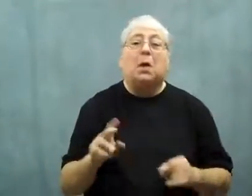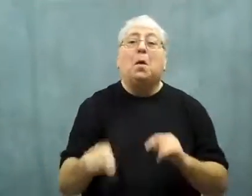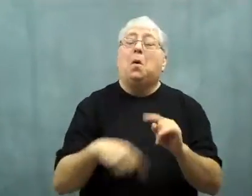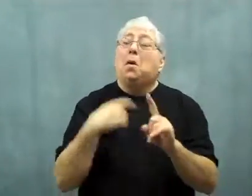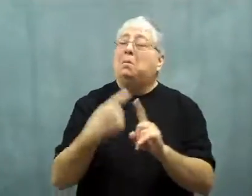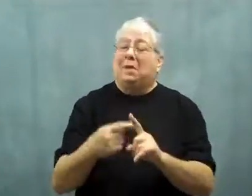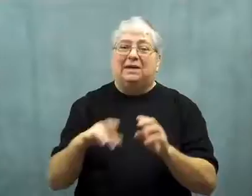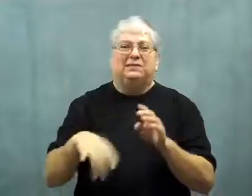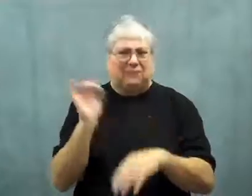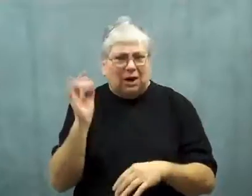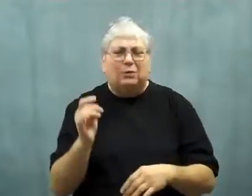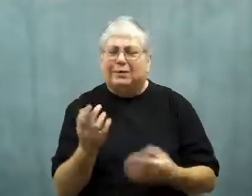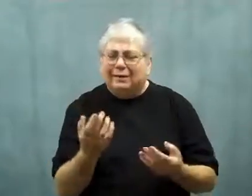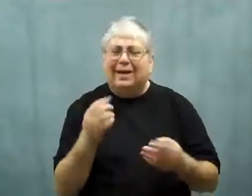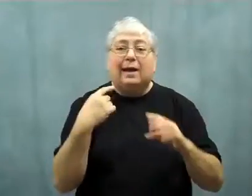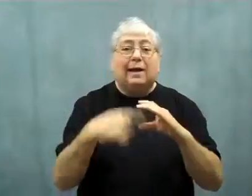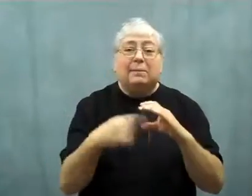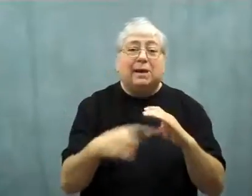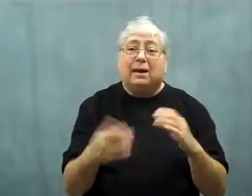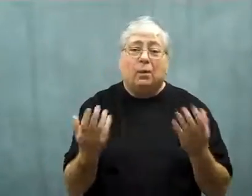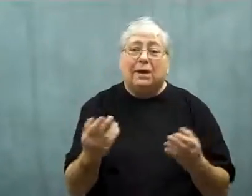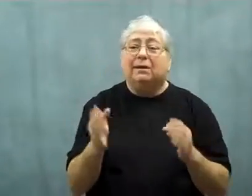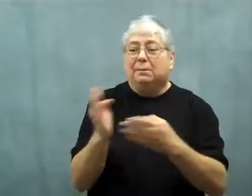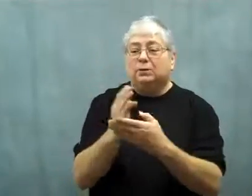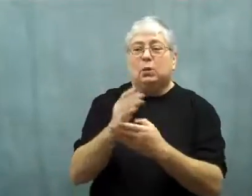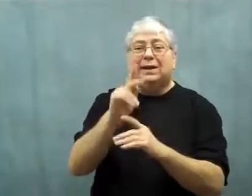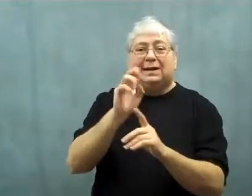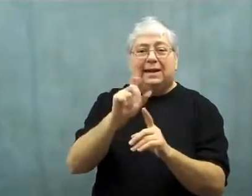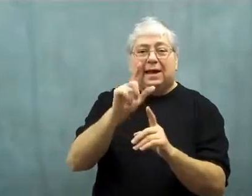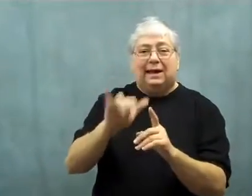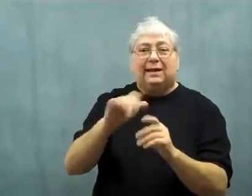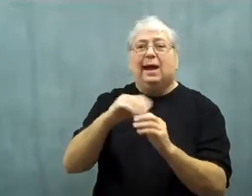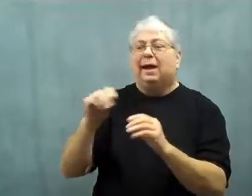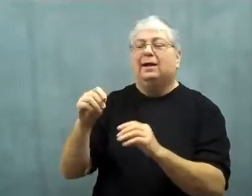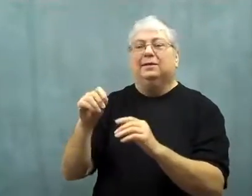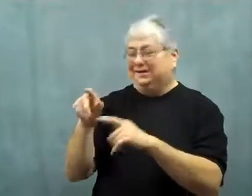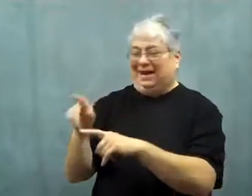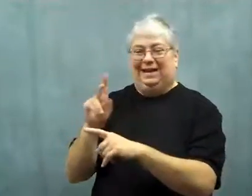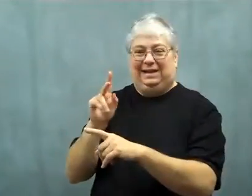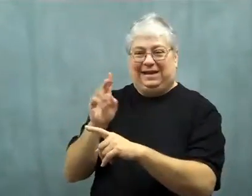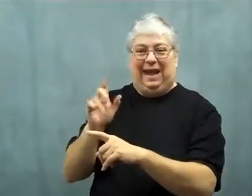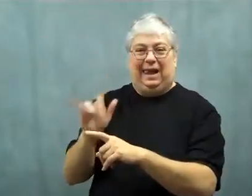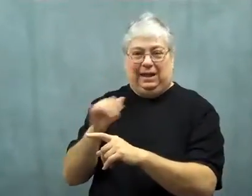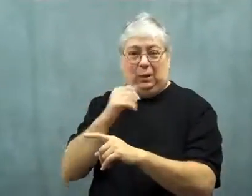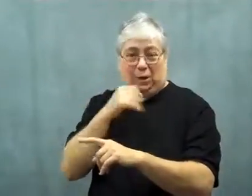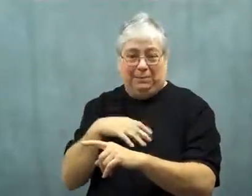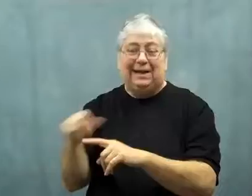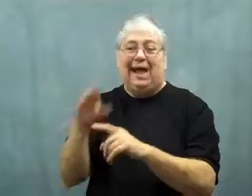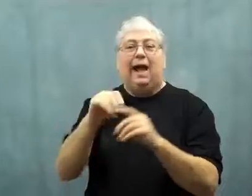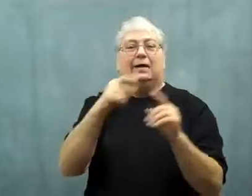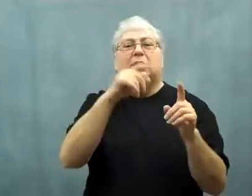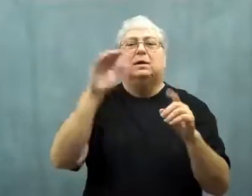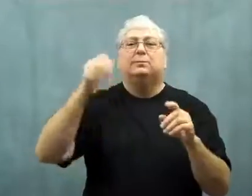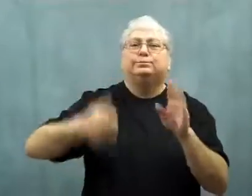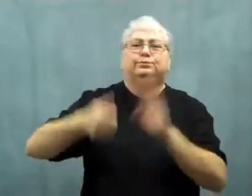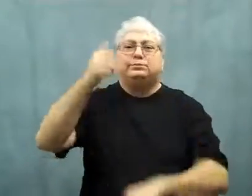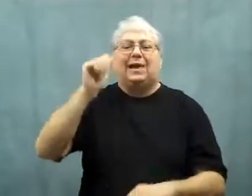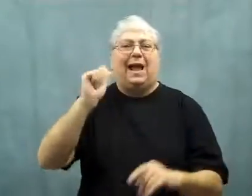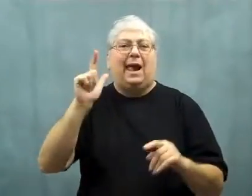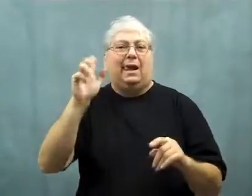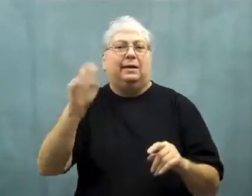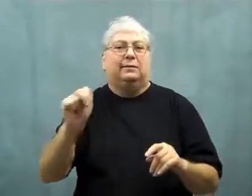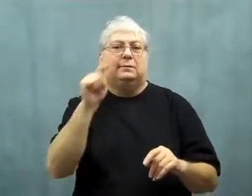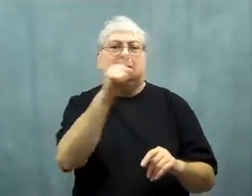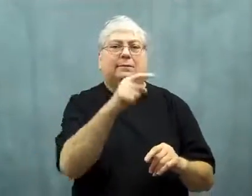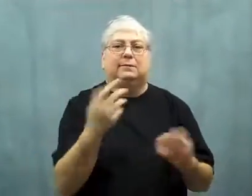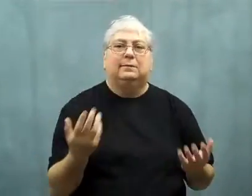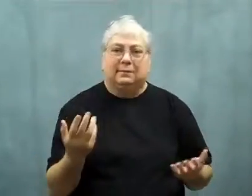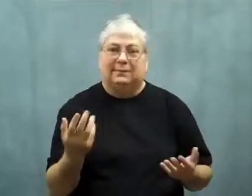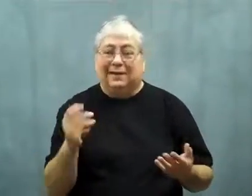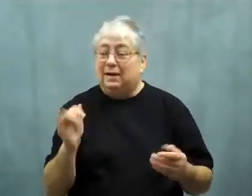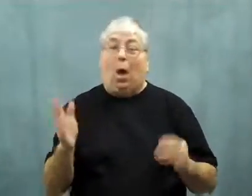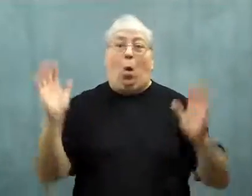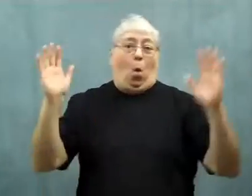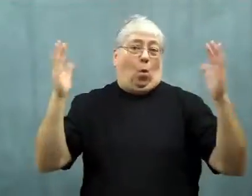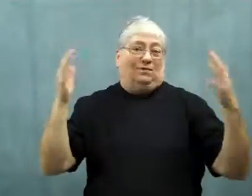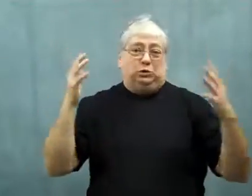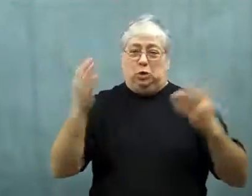In all this, emails between Kelley and Allen were also found.